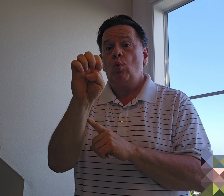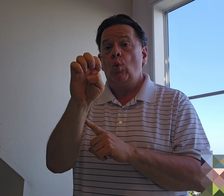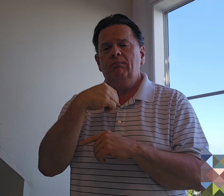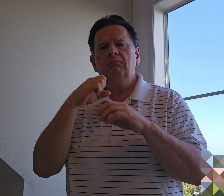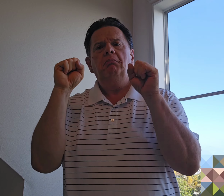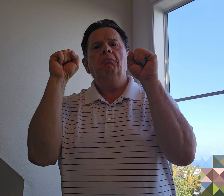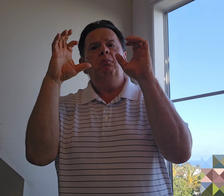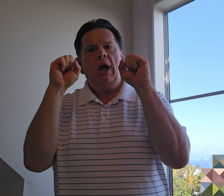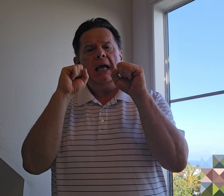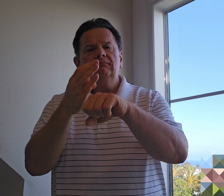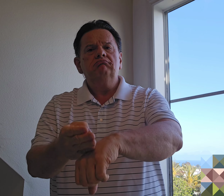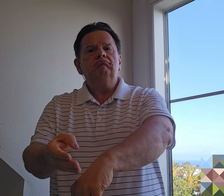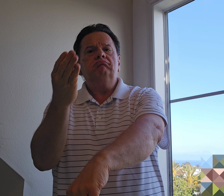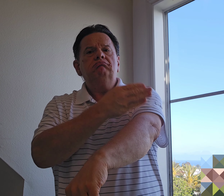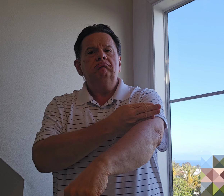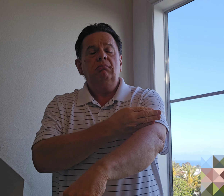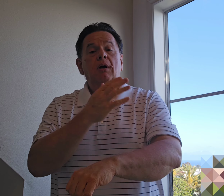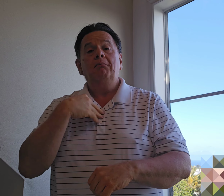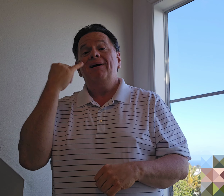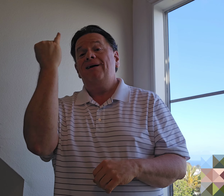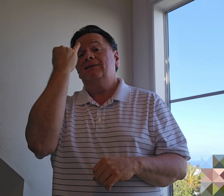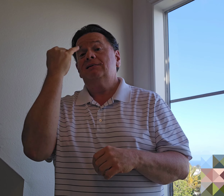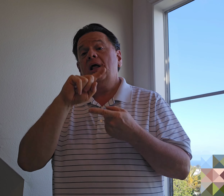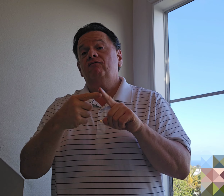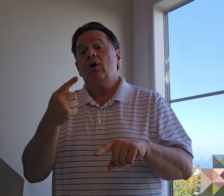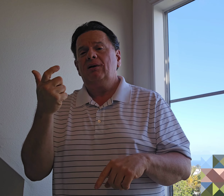And that was in Rome. I was surprised at the improvement.